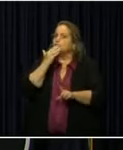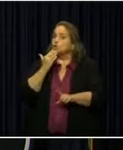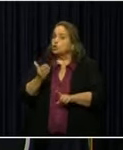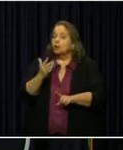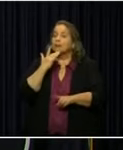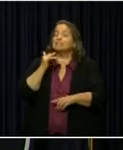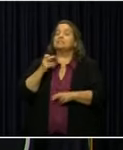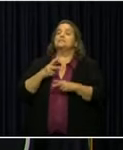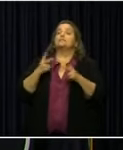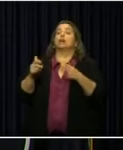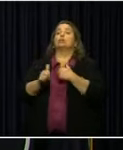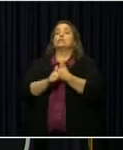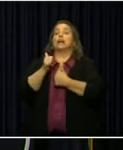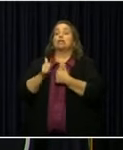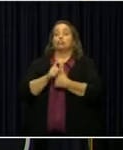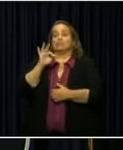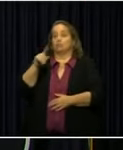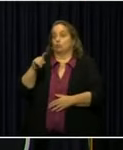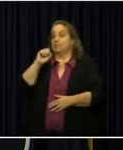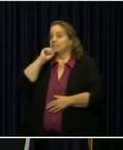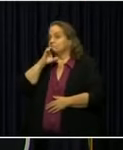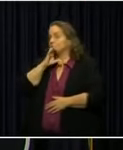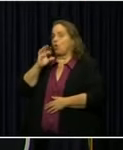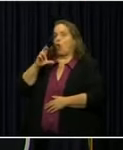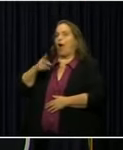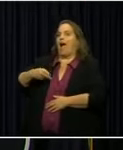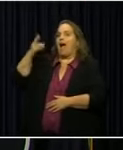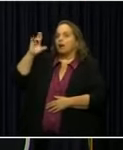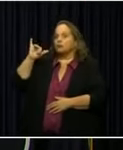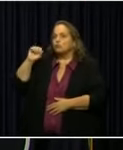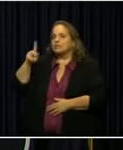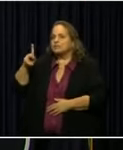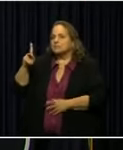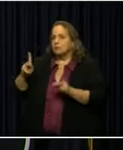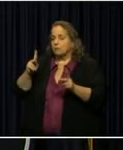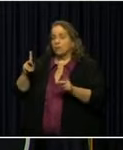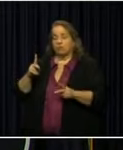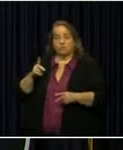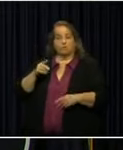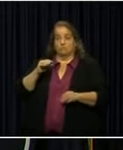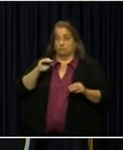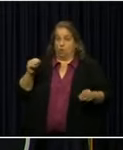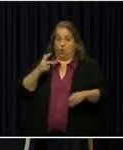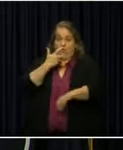ONE PERSON NOT BEING HYPER